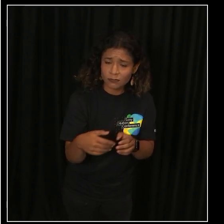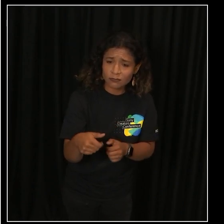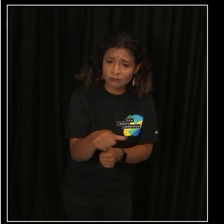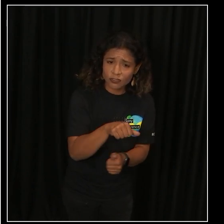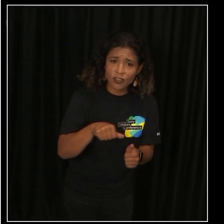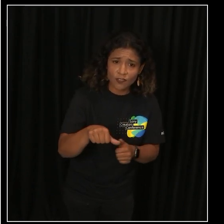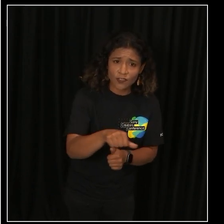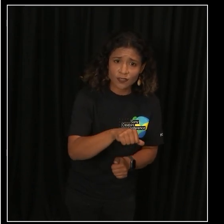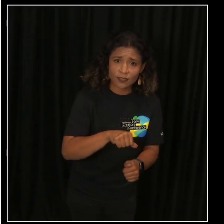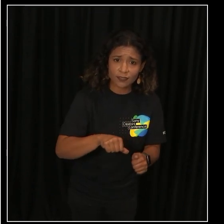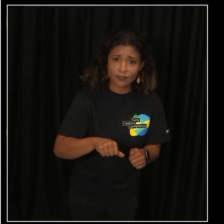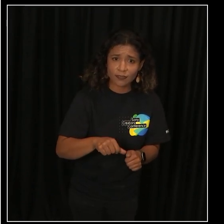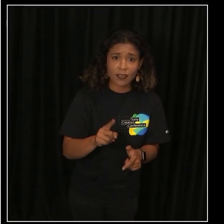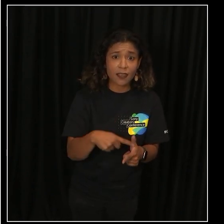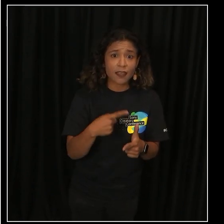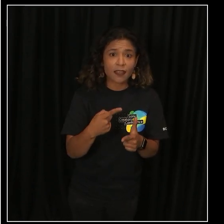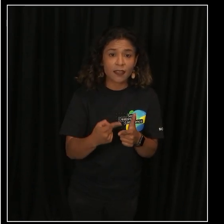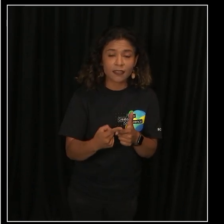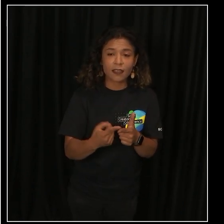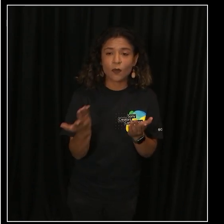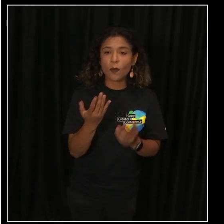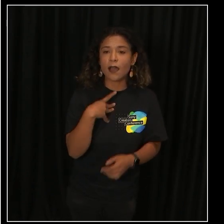Then what about the density distribution?